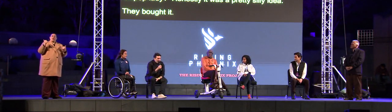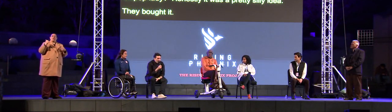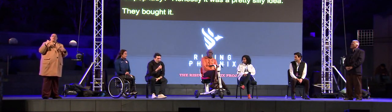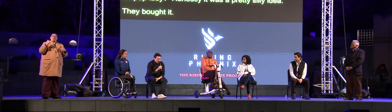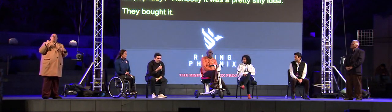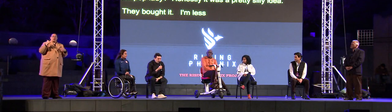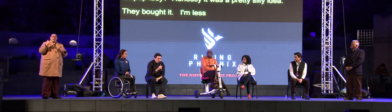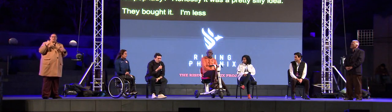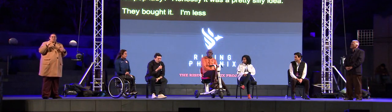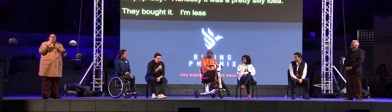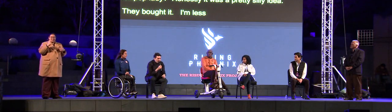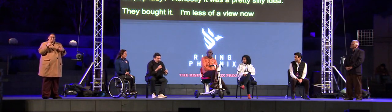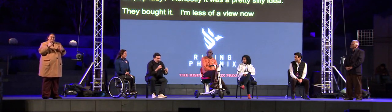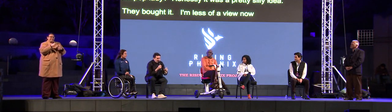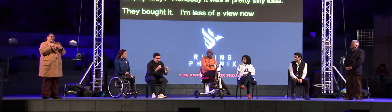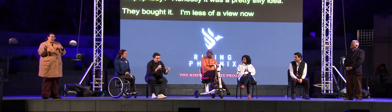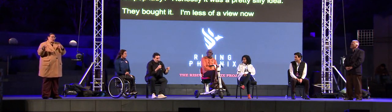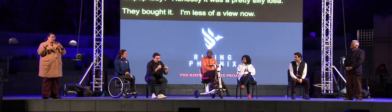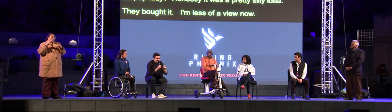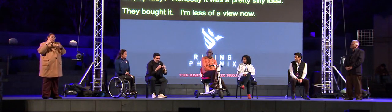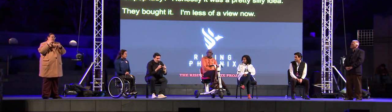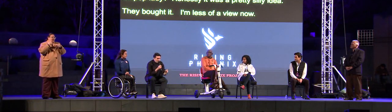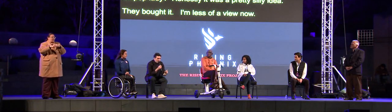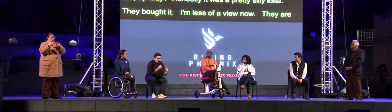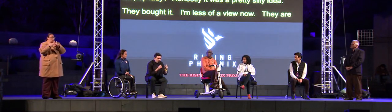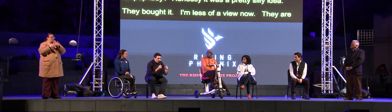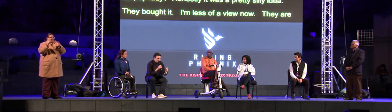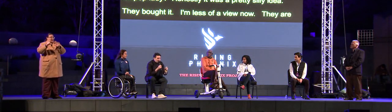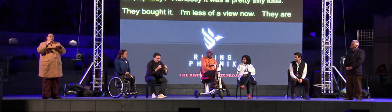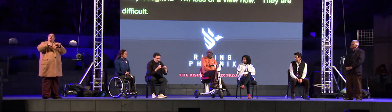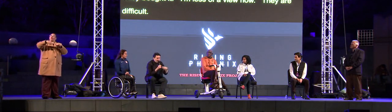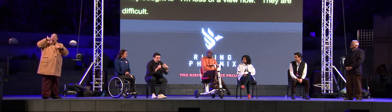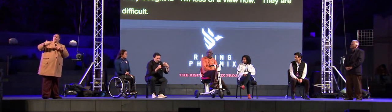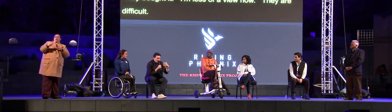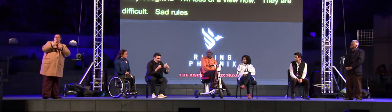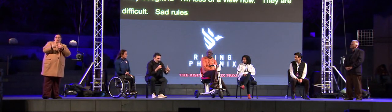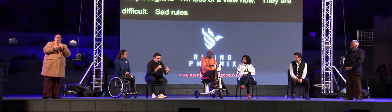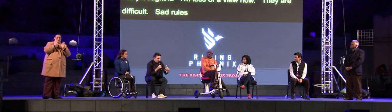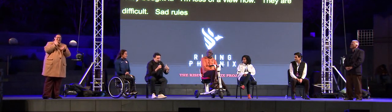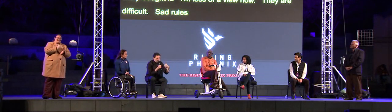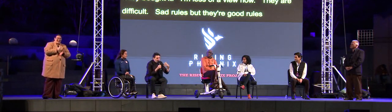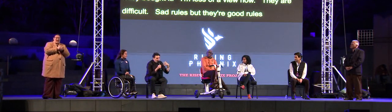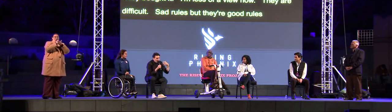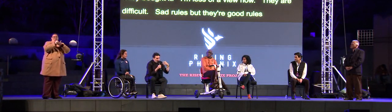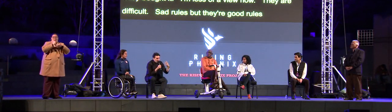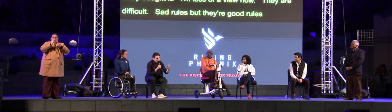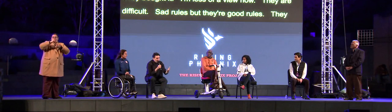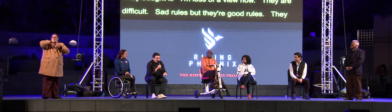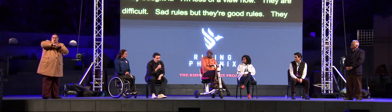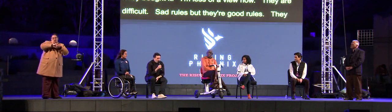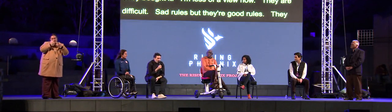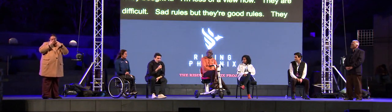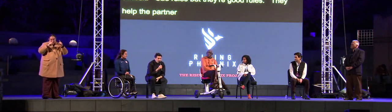they are a difficult set of rules, but they're good rules, because they help the partners achieve what they want.